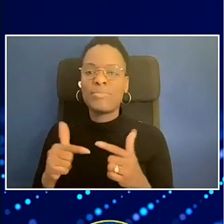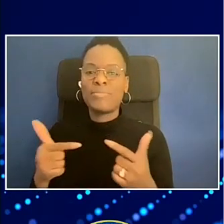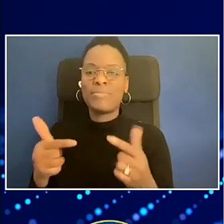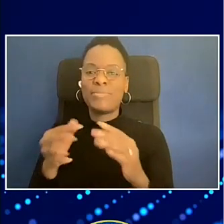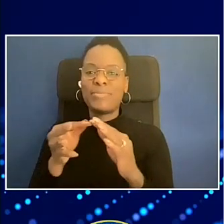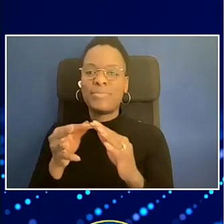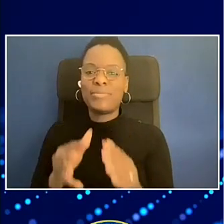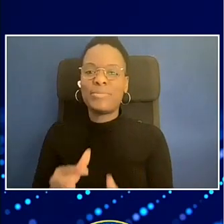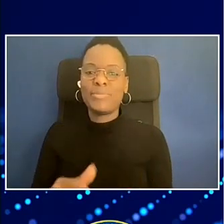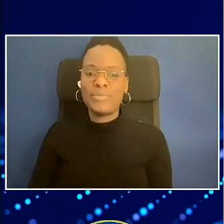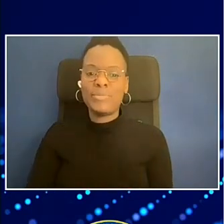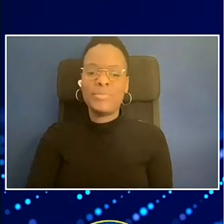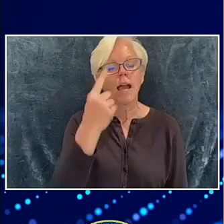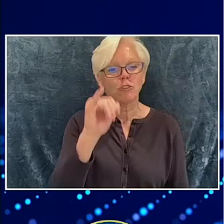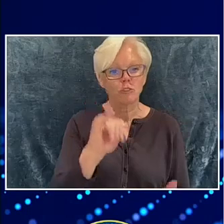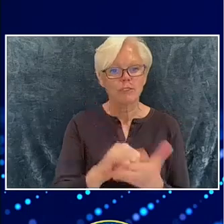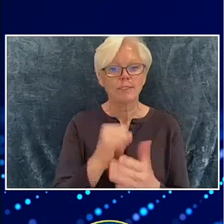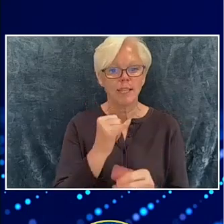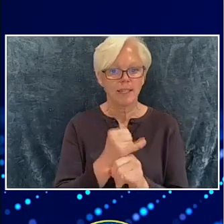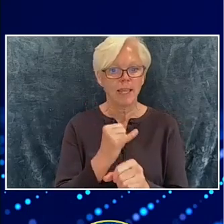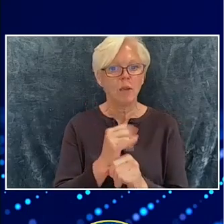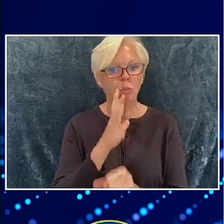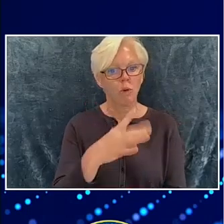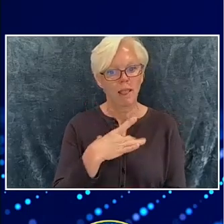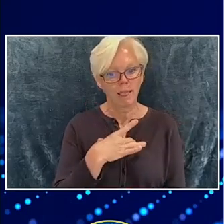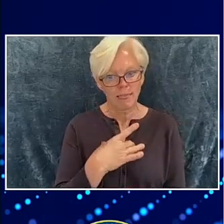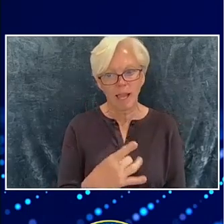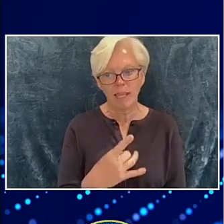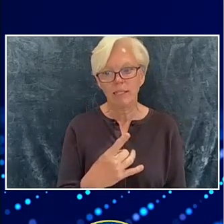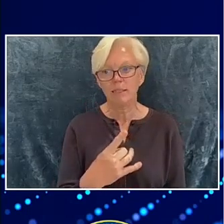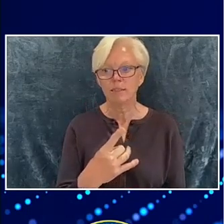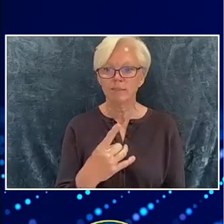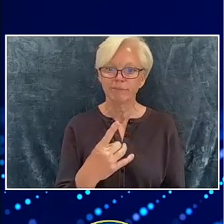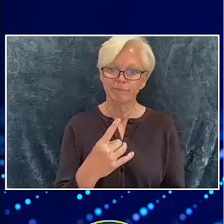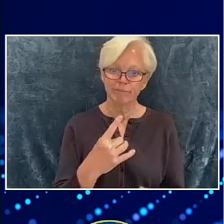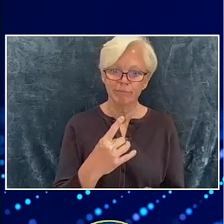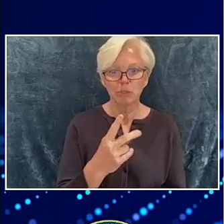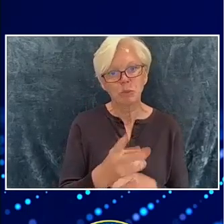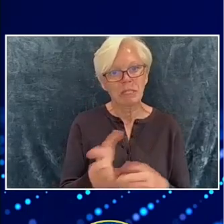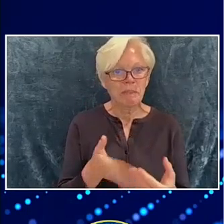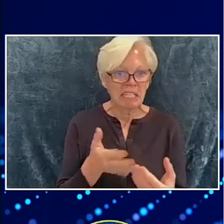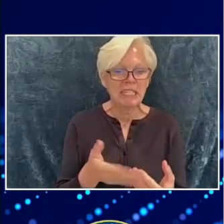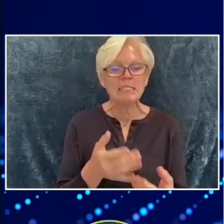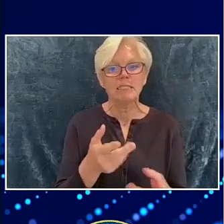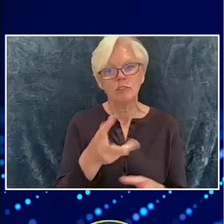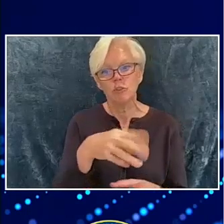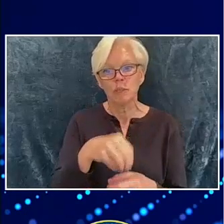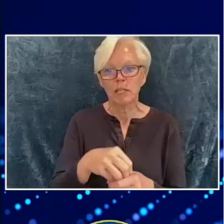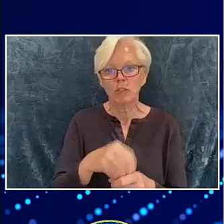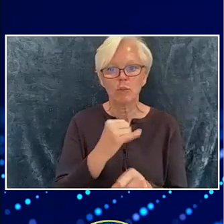to, for the sake of ease, include this in tuition and fees and have students have